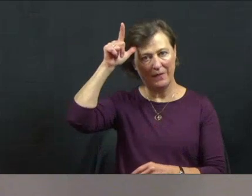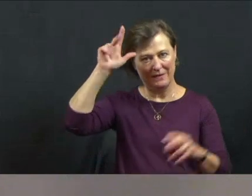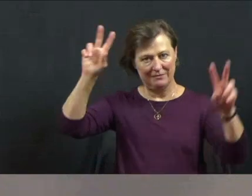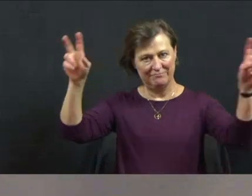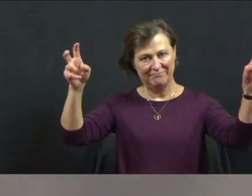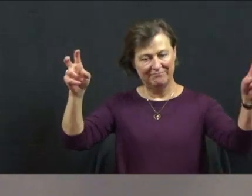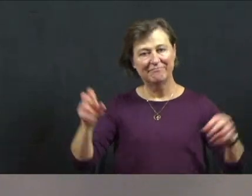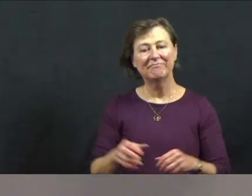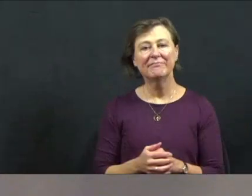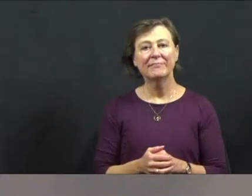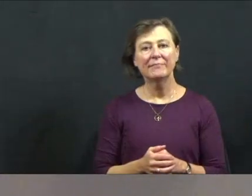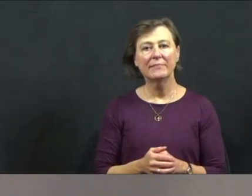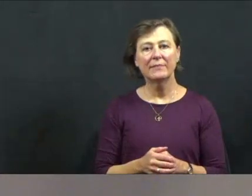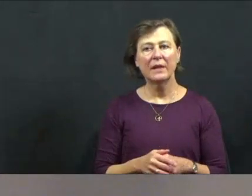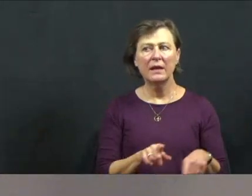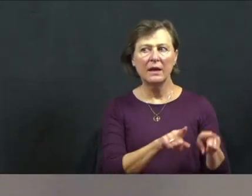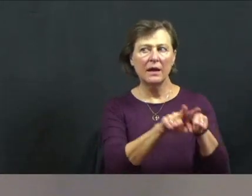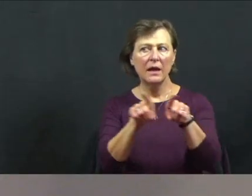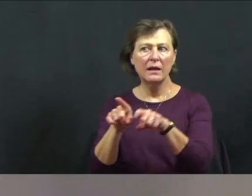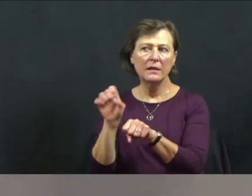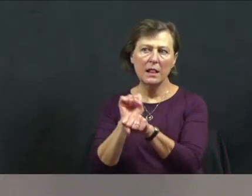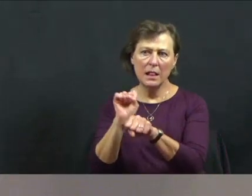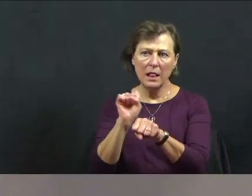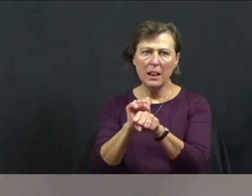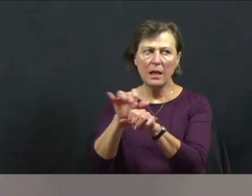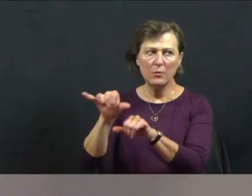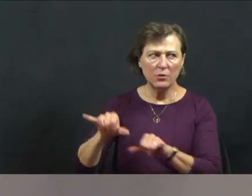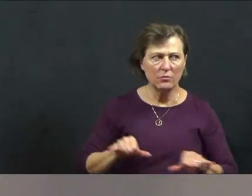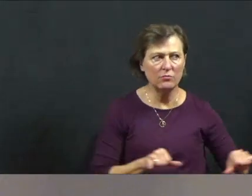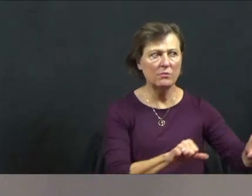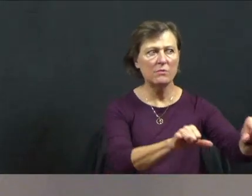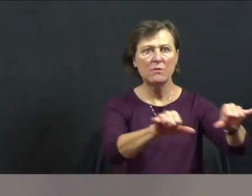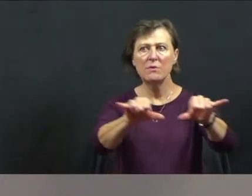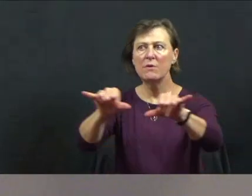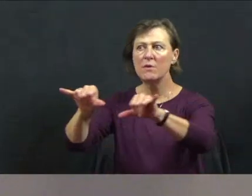"As labor is the common burden of our race,